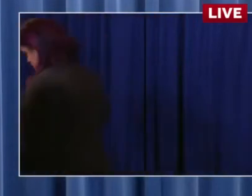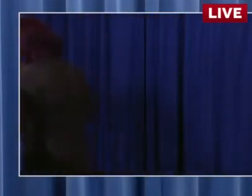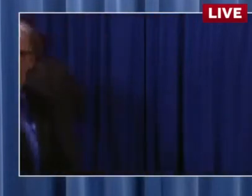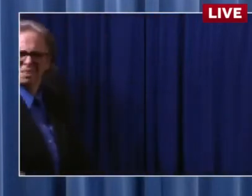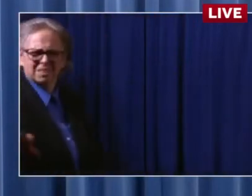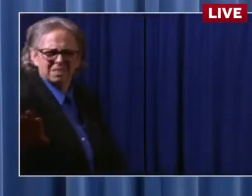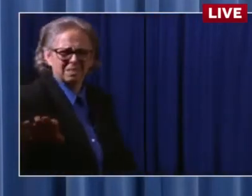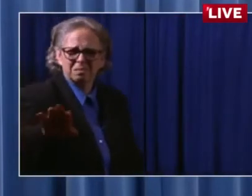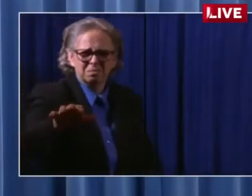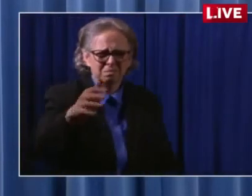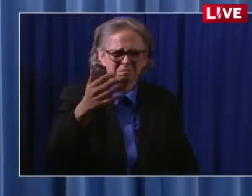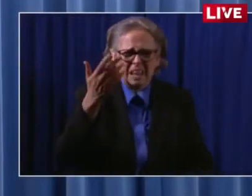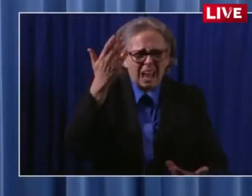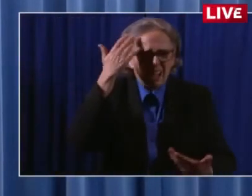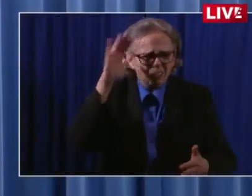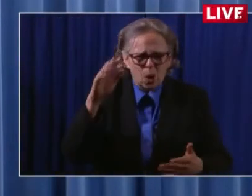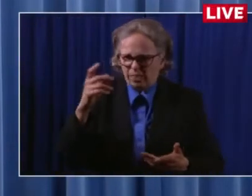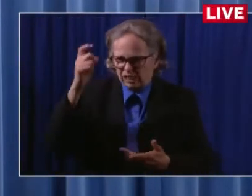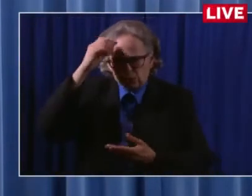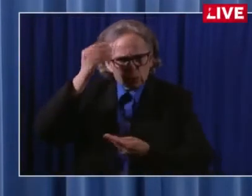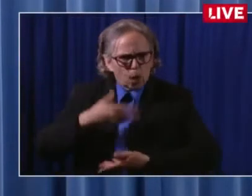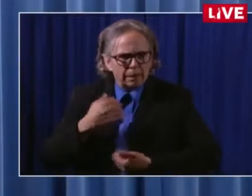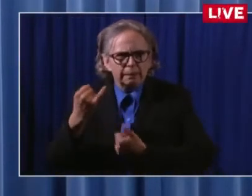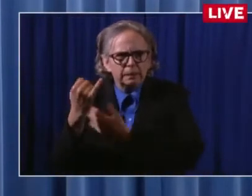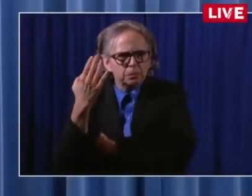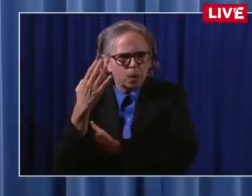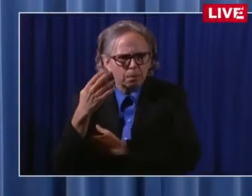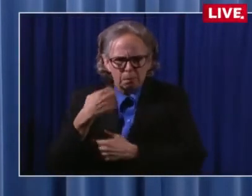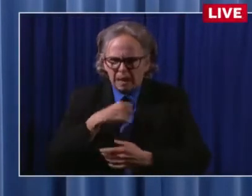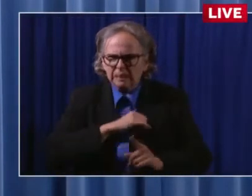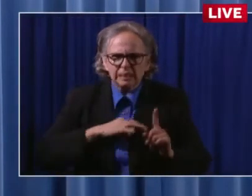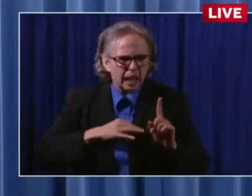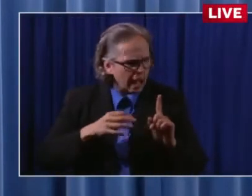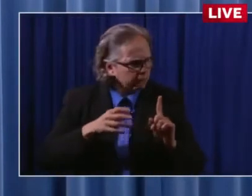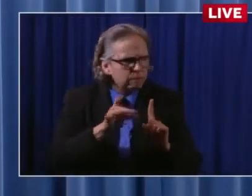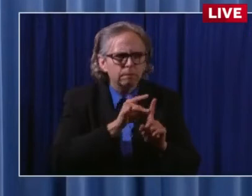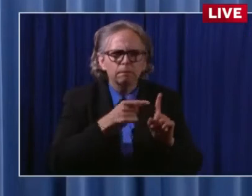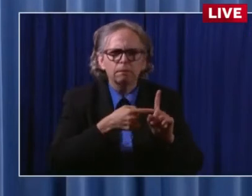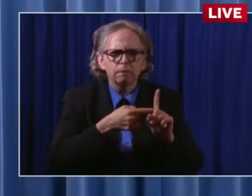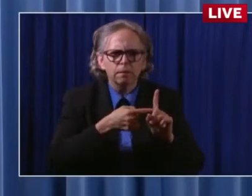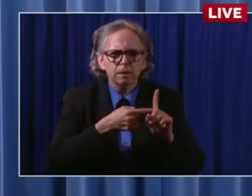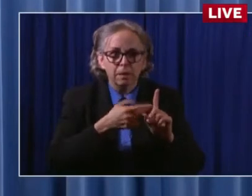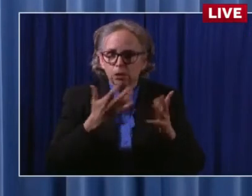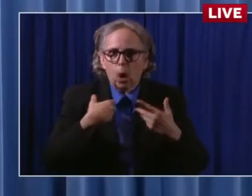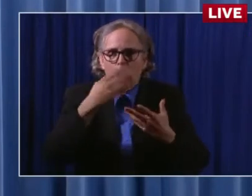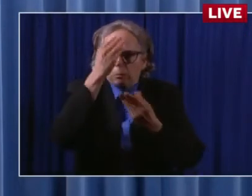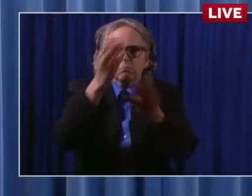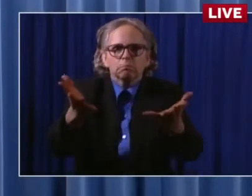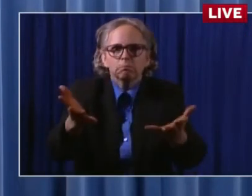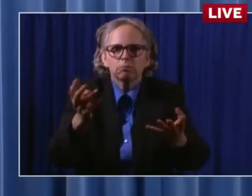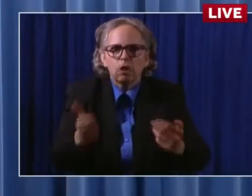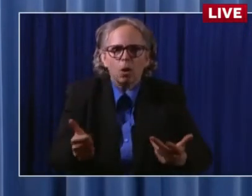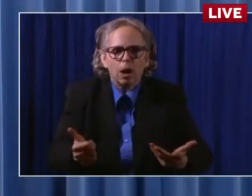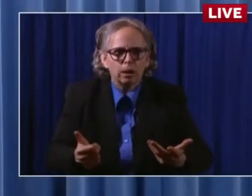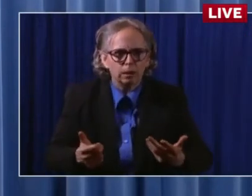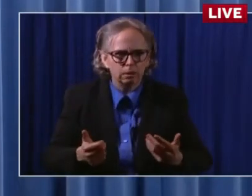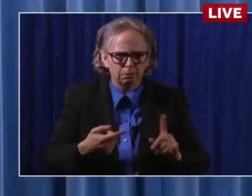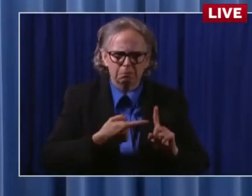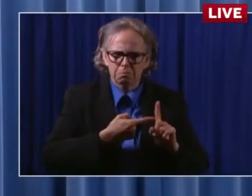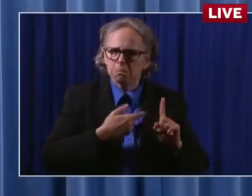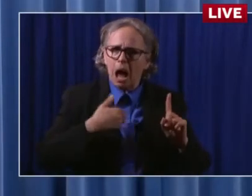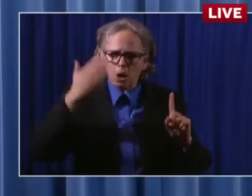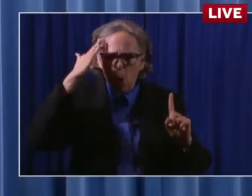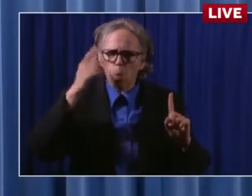YOU KNOW, WE’RE GOING TO TRY IT WE FOUND OUT THIS MORNING ABOUT A MEMBER OF OUR STAFF AND WANTED TO MAKE THE PUBLIC.